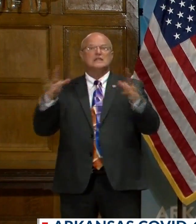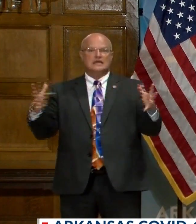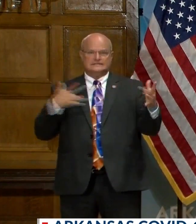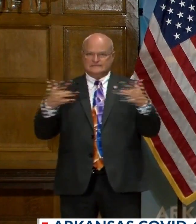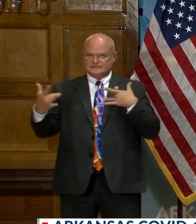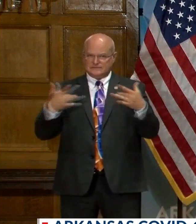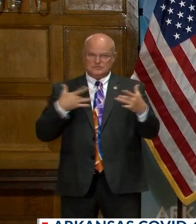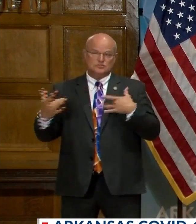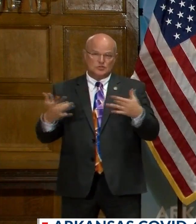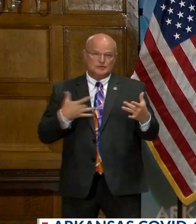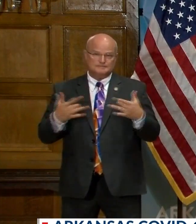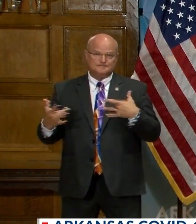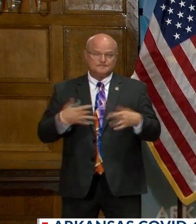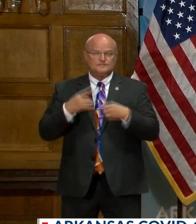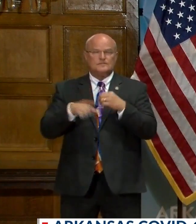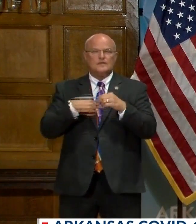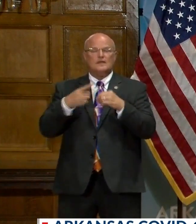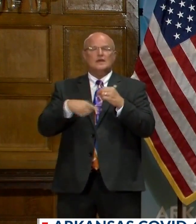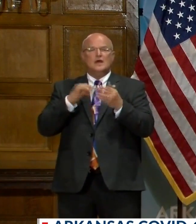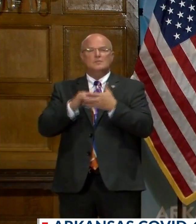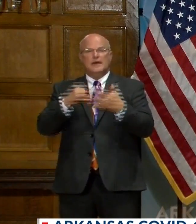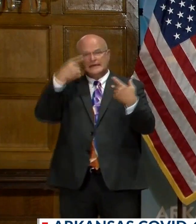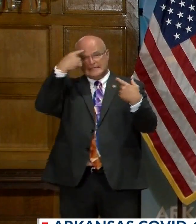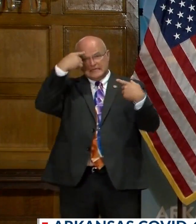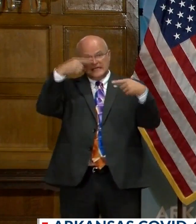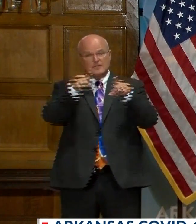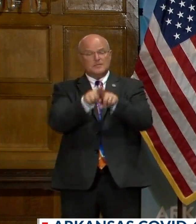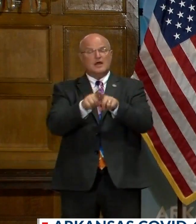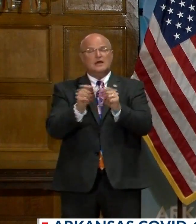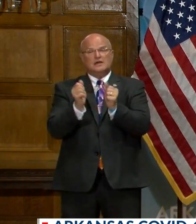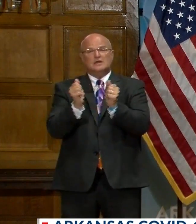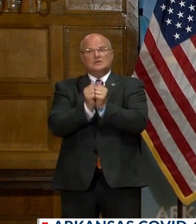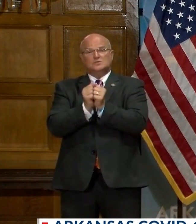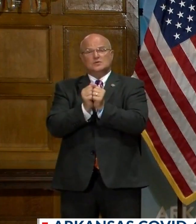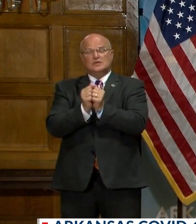BEHAVIOR IT SEEMS OVER PERHAPS THE LAST COUPLE OF WEEKS WHICH